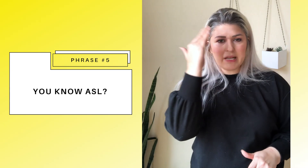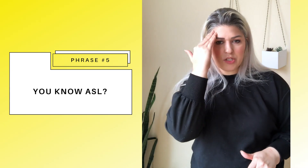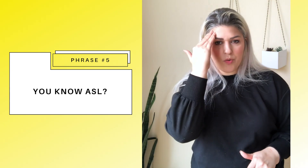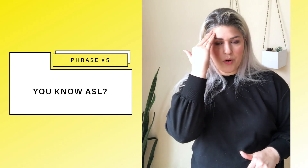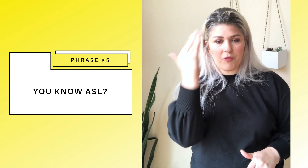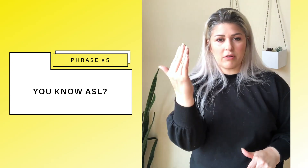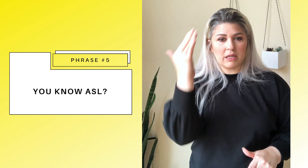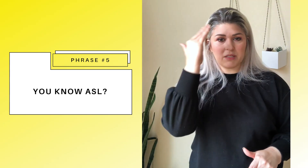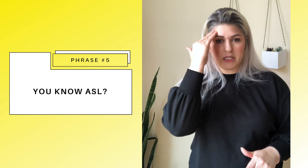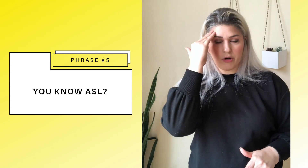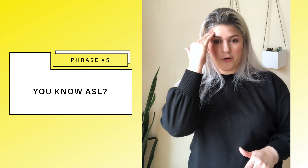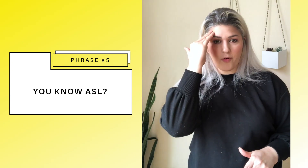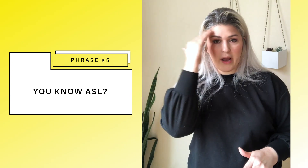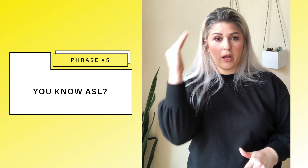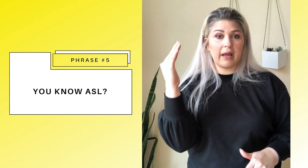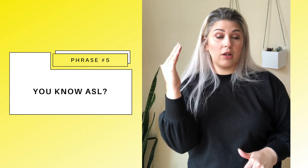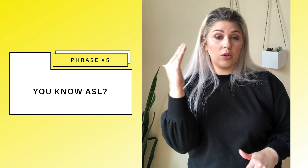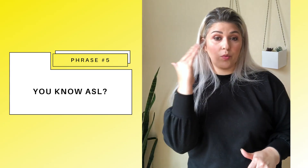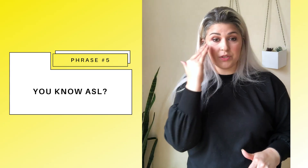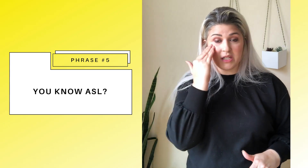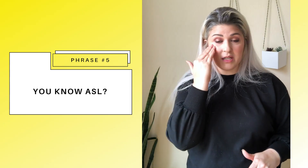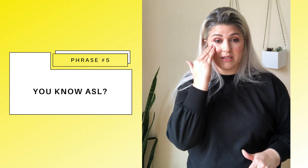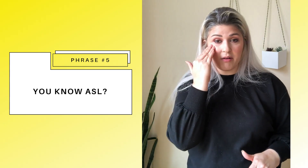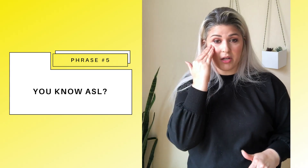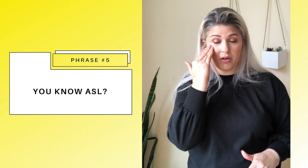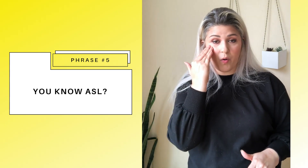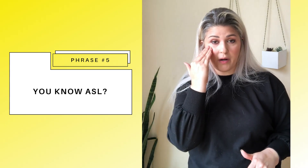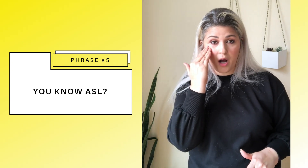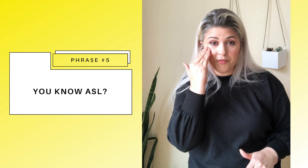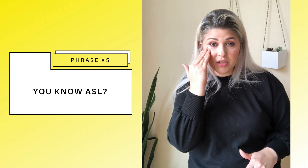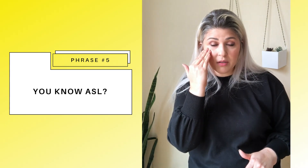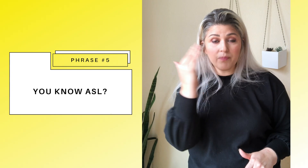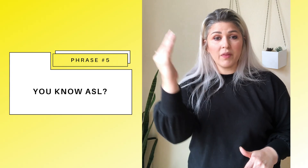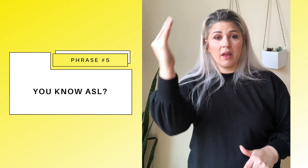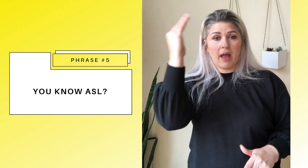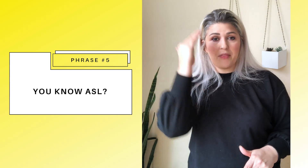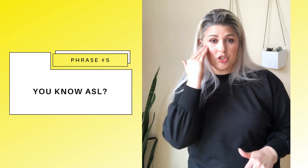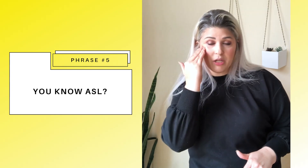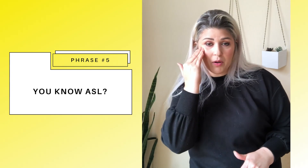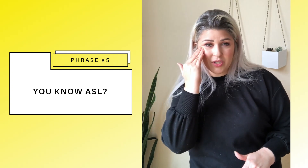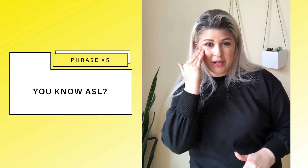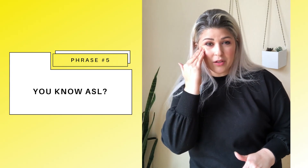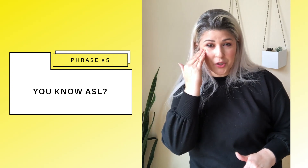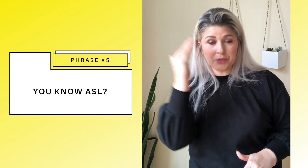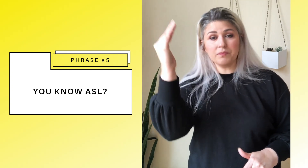place your fingertips here on your forehead. Again, you will see it down here quite often at the cheekbone, just like learn.